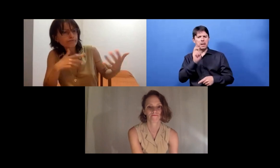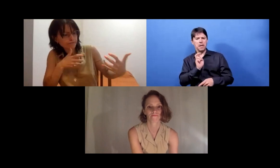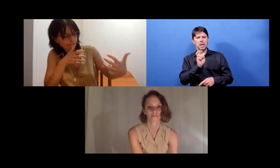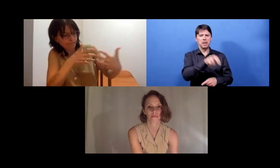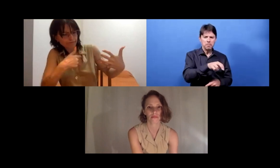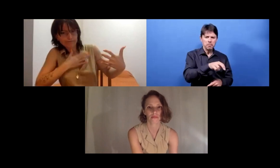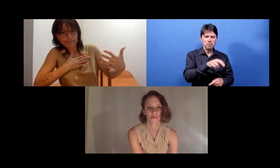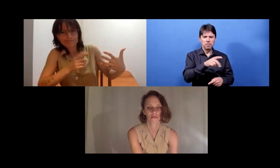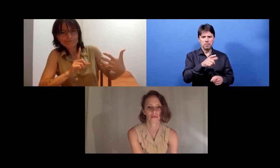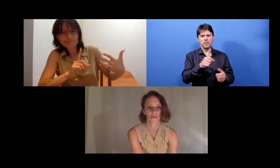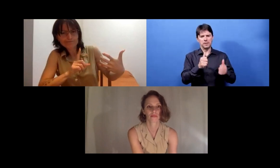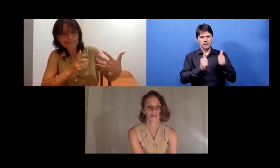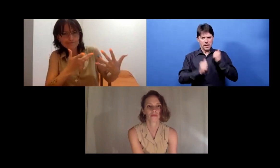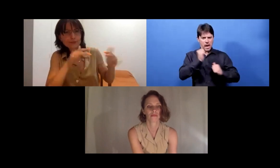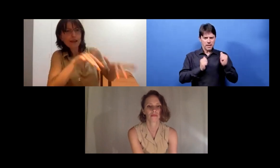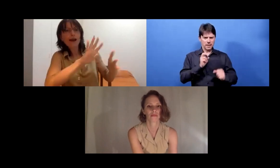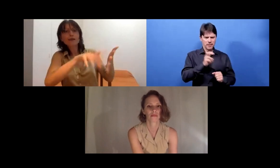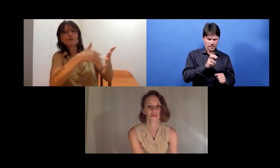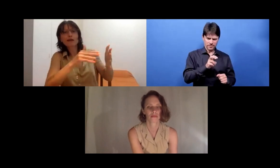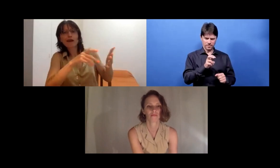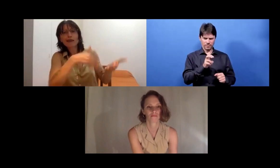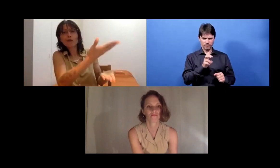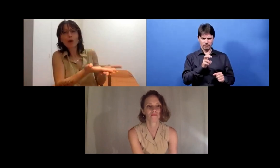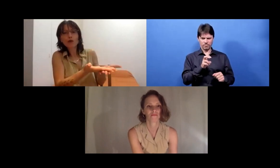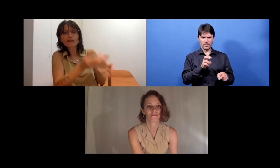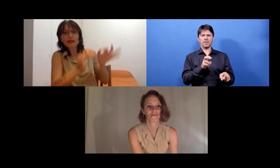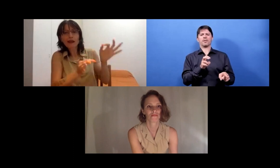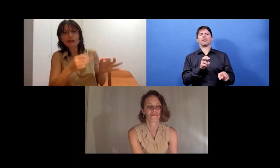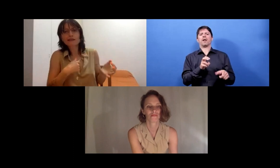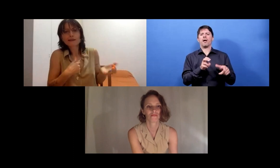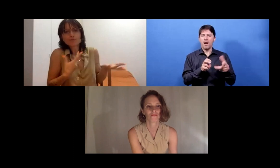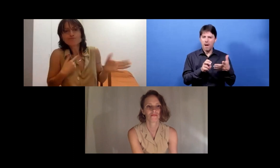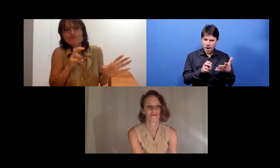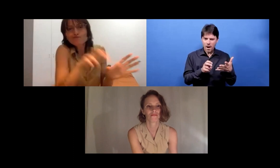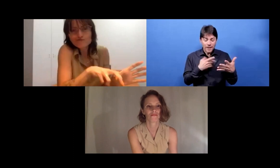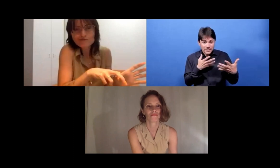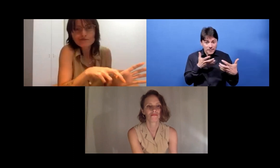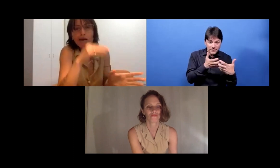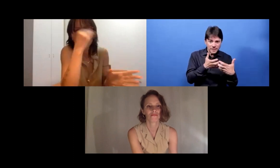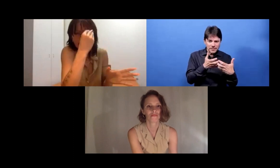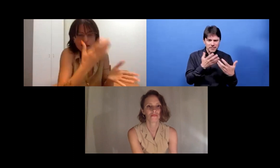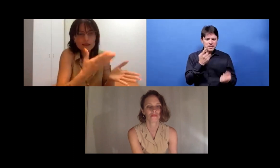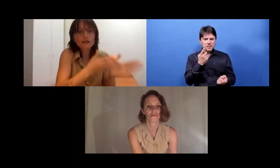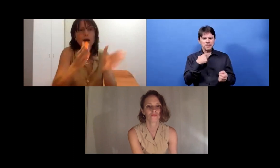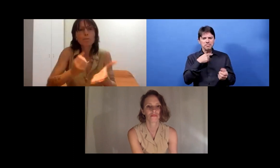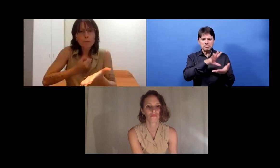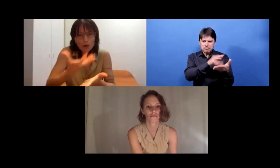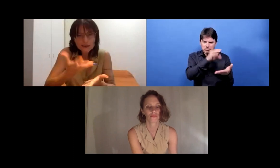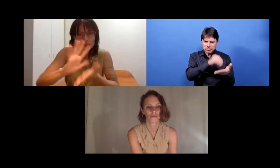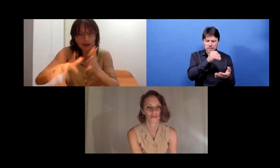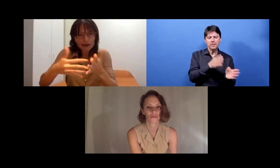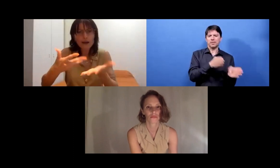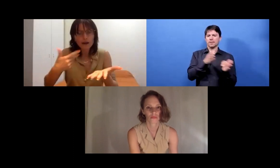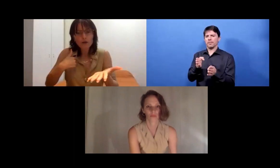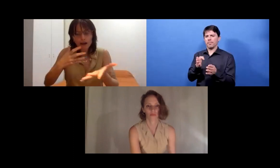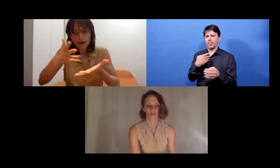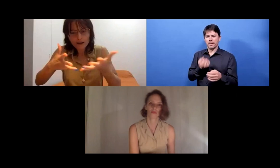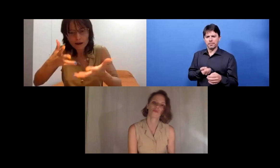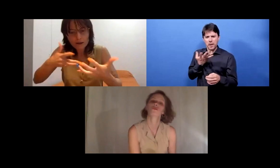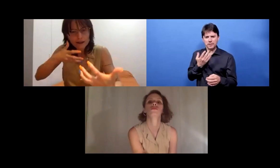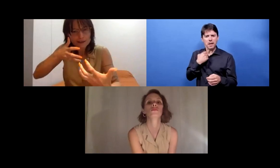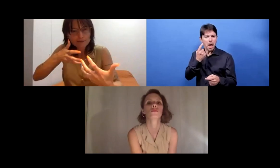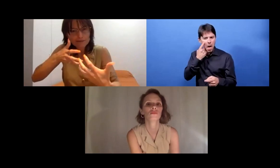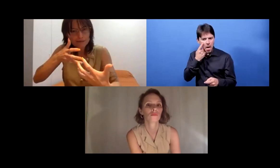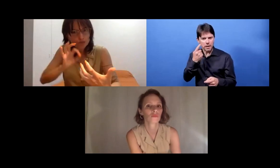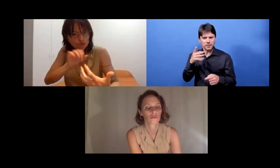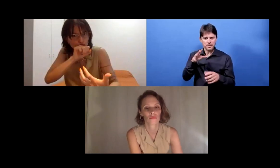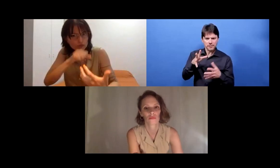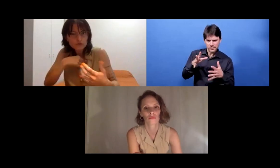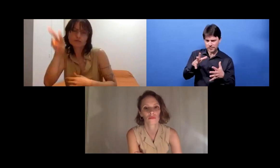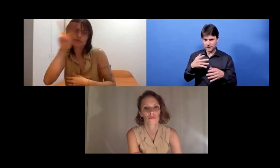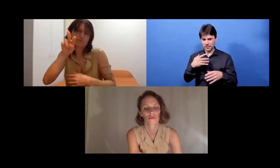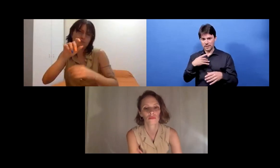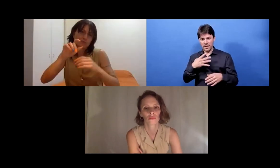But it was not mine. There was already sign language theatre there. This was the easy way for me to go on stage.